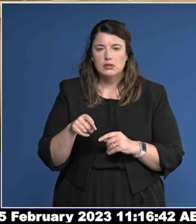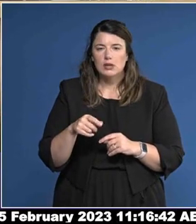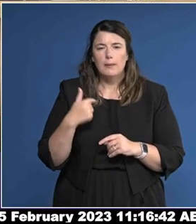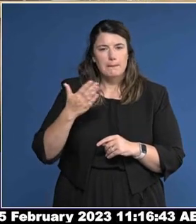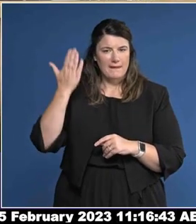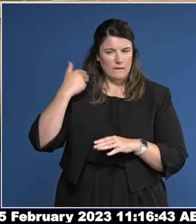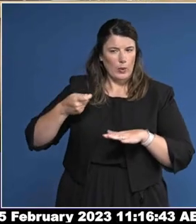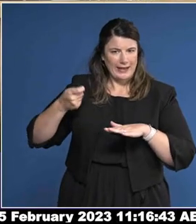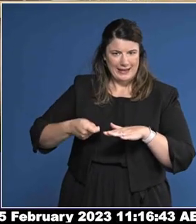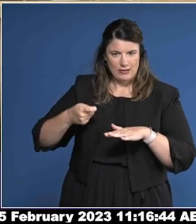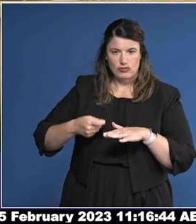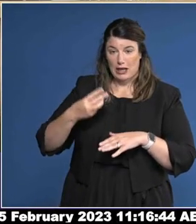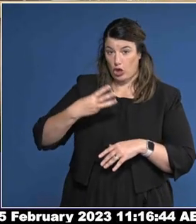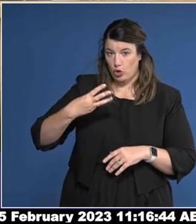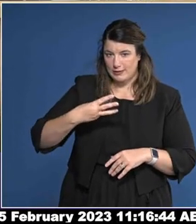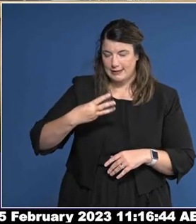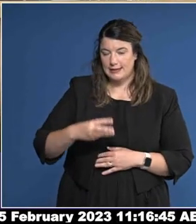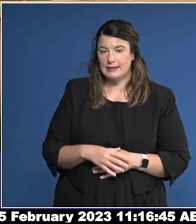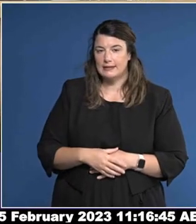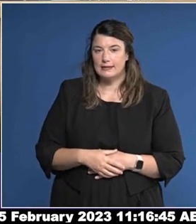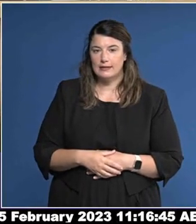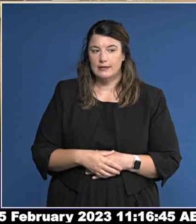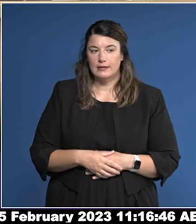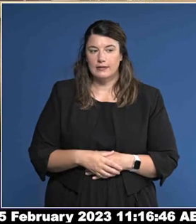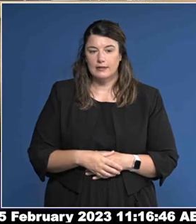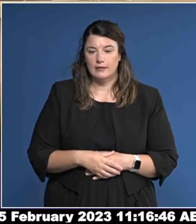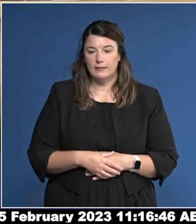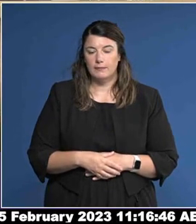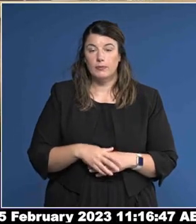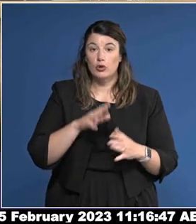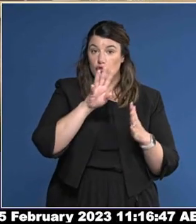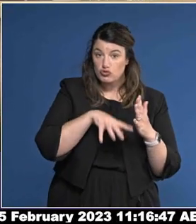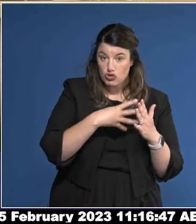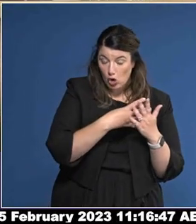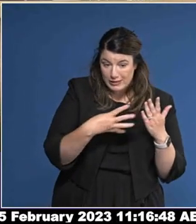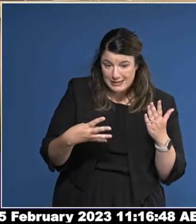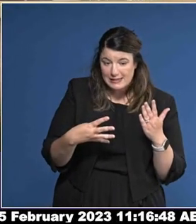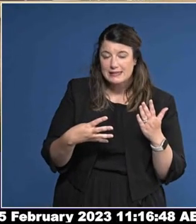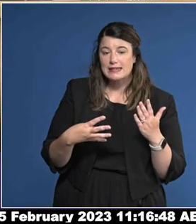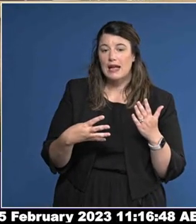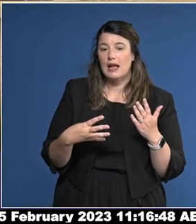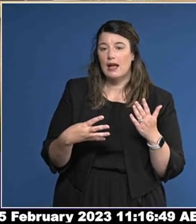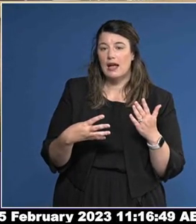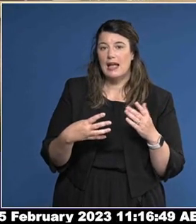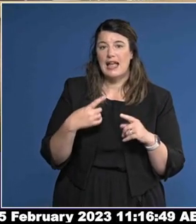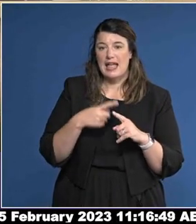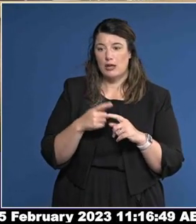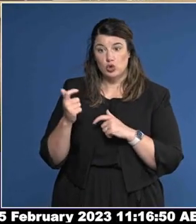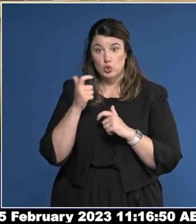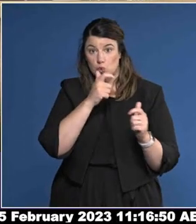Public hearing 13, rostering arrangements and the role of supervisors in the house was